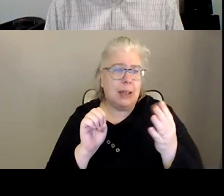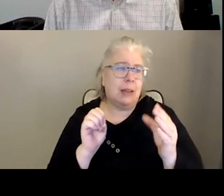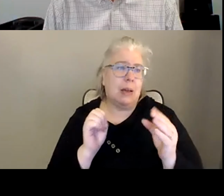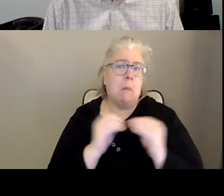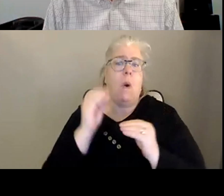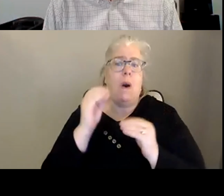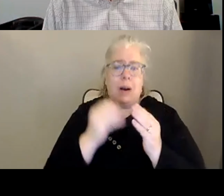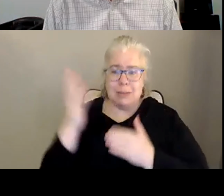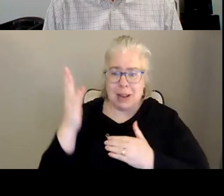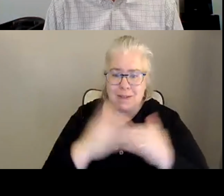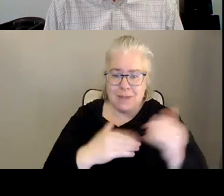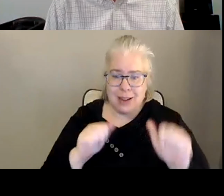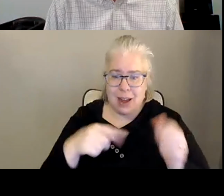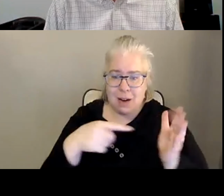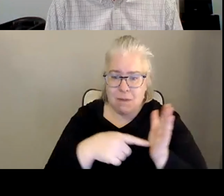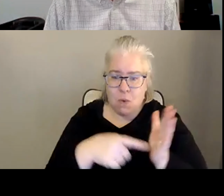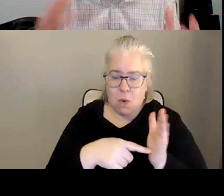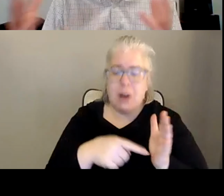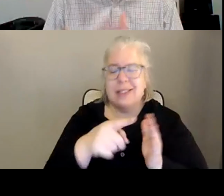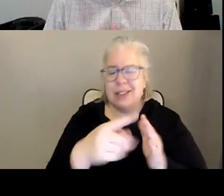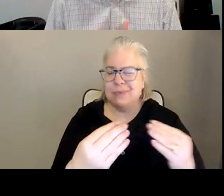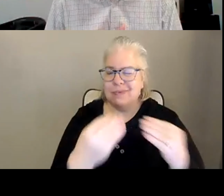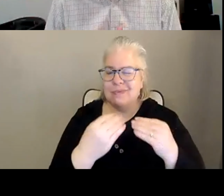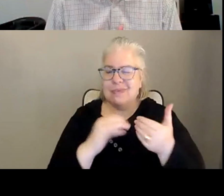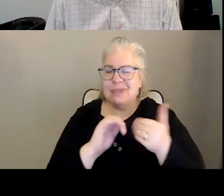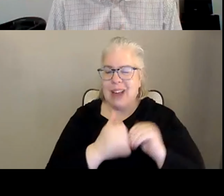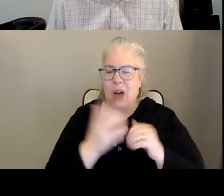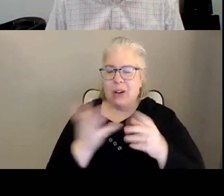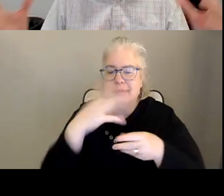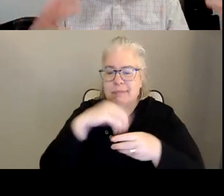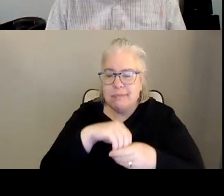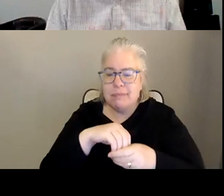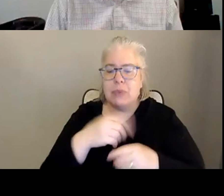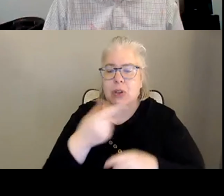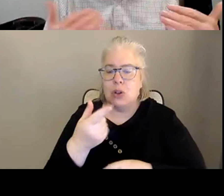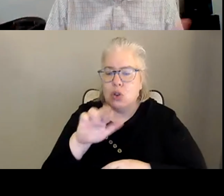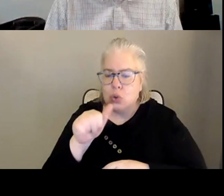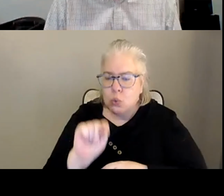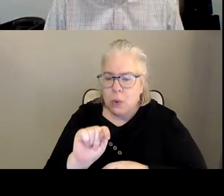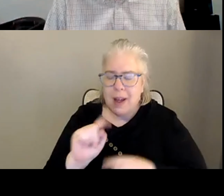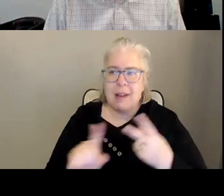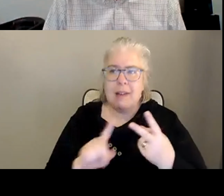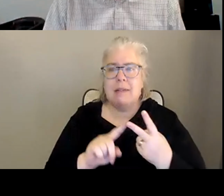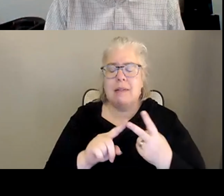So she's going to help teach us how this can be worked into grant proposals, how it can be budgeted.